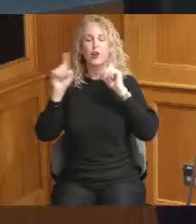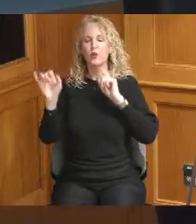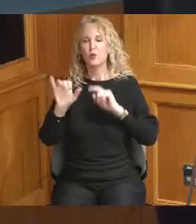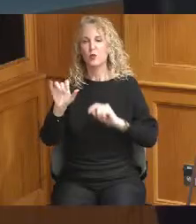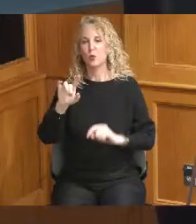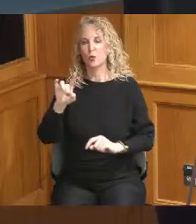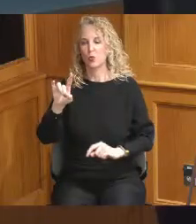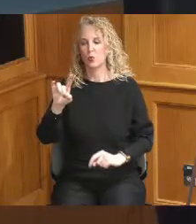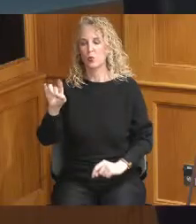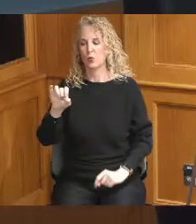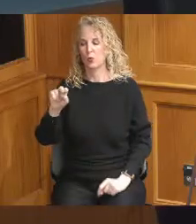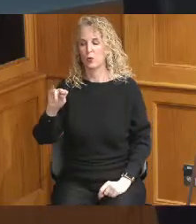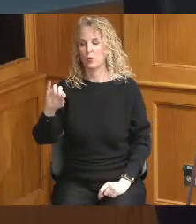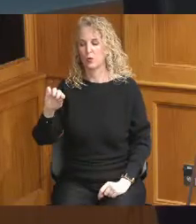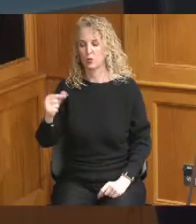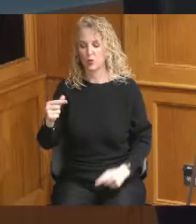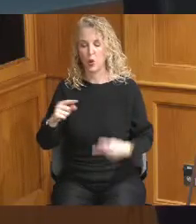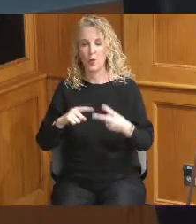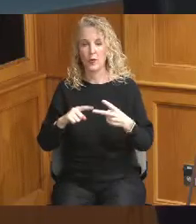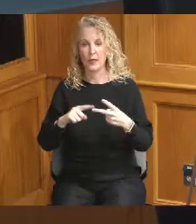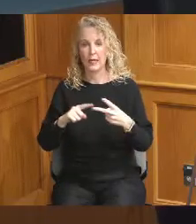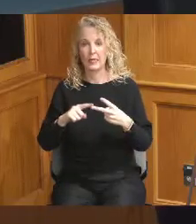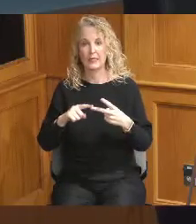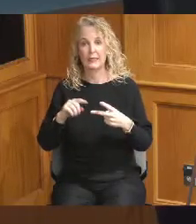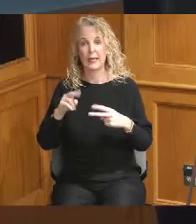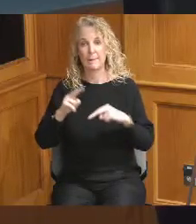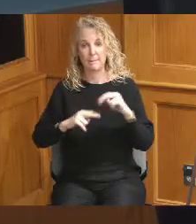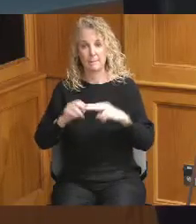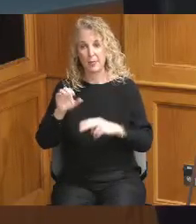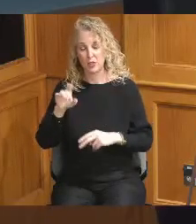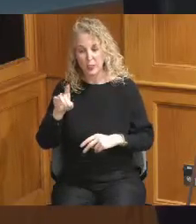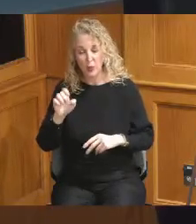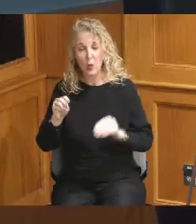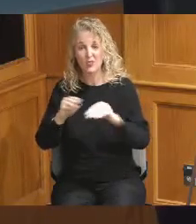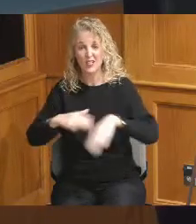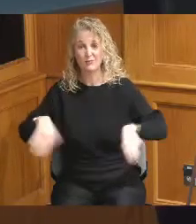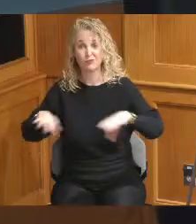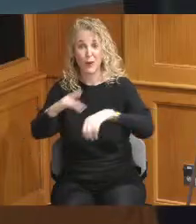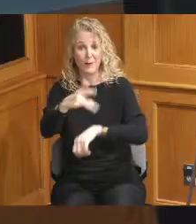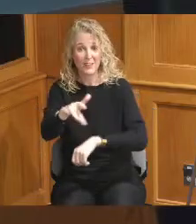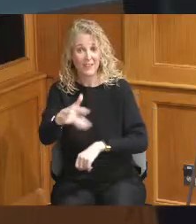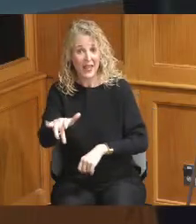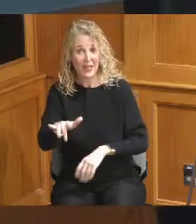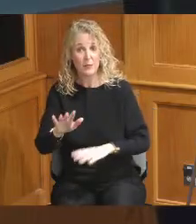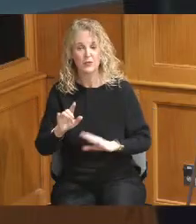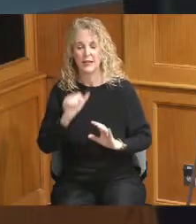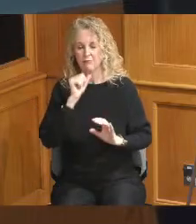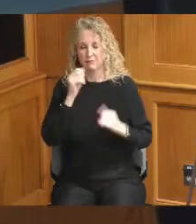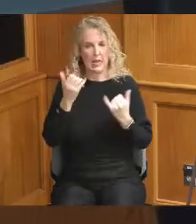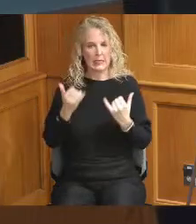building codes about available property and so I would not not today because we have gone a little